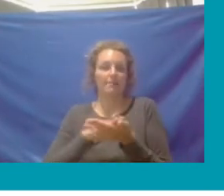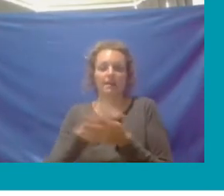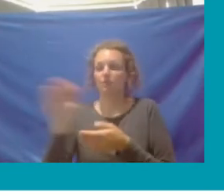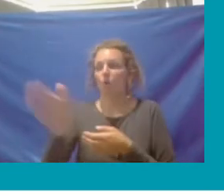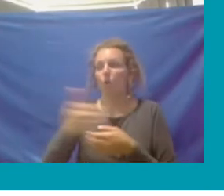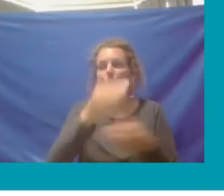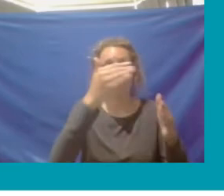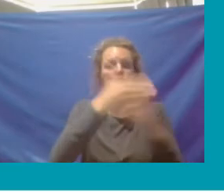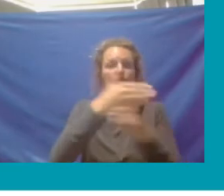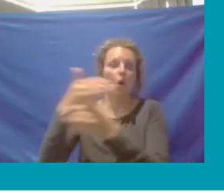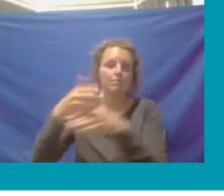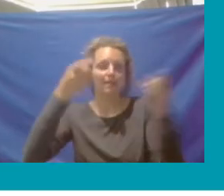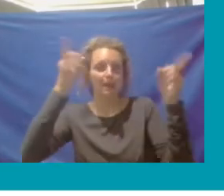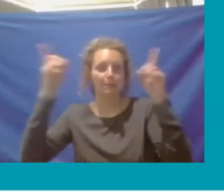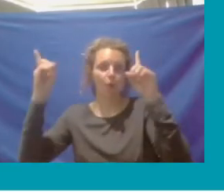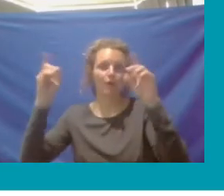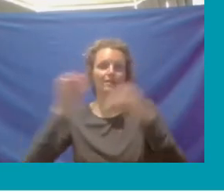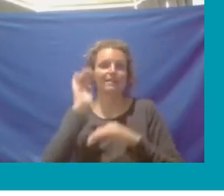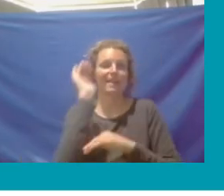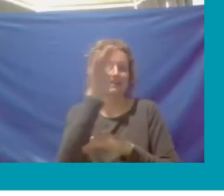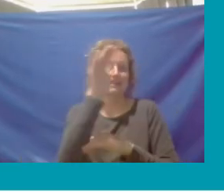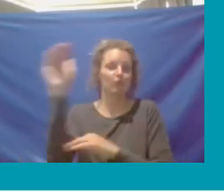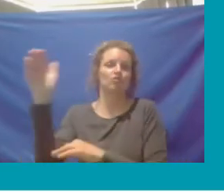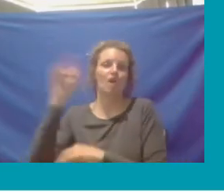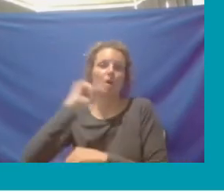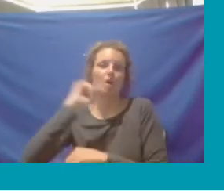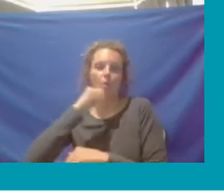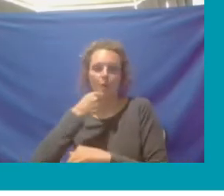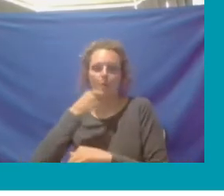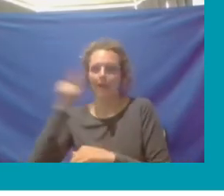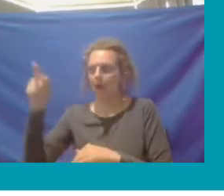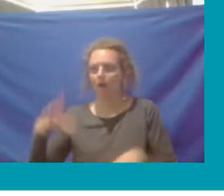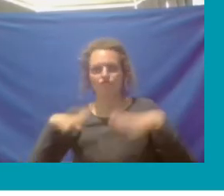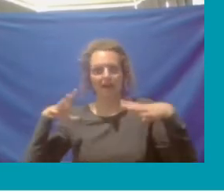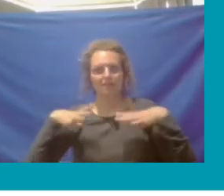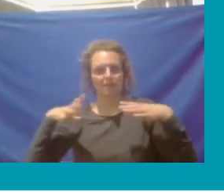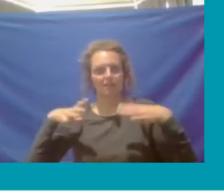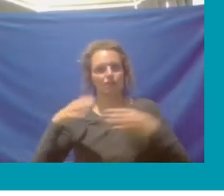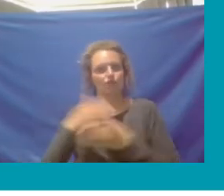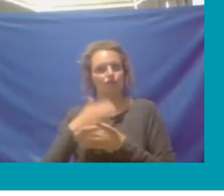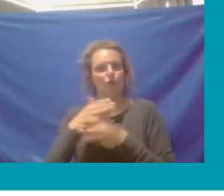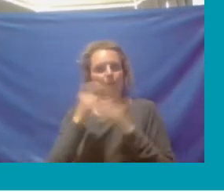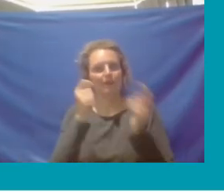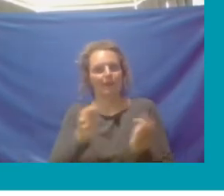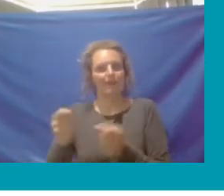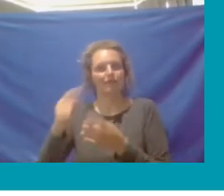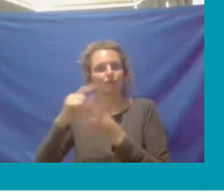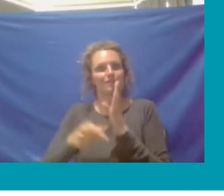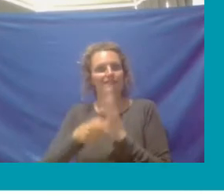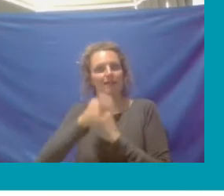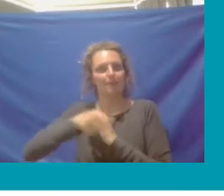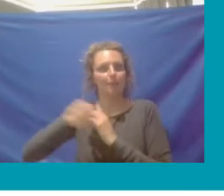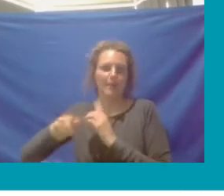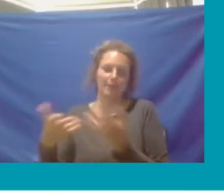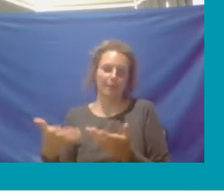but what I hope is that the career hive becomes. a plac of safety where disabled. People looking for work can come